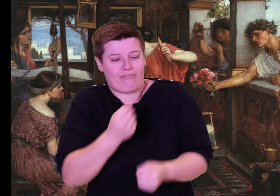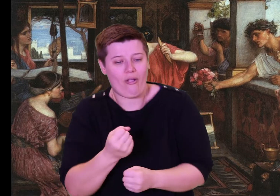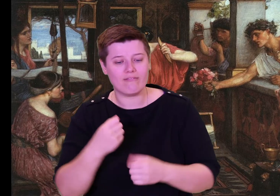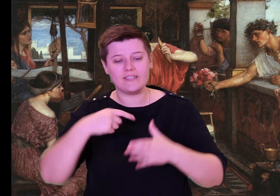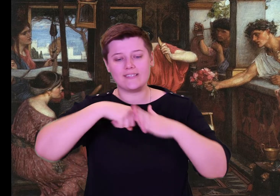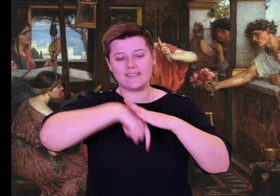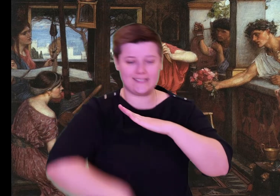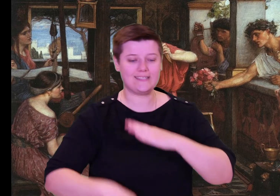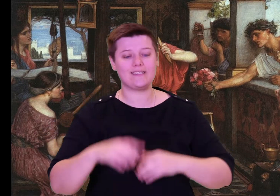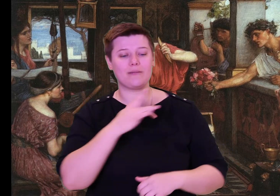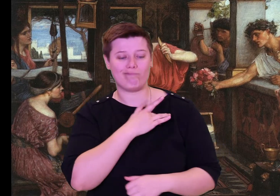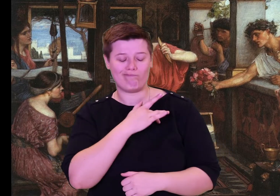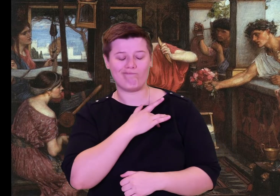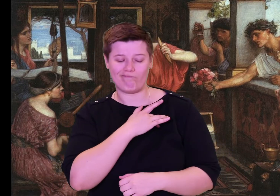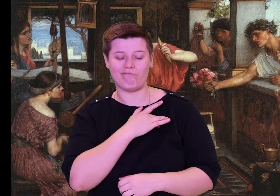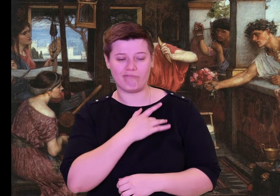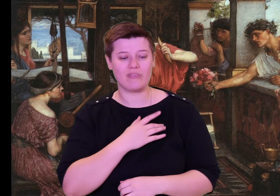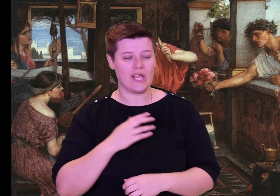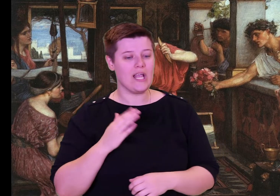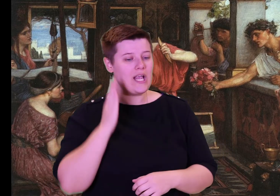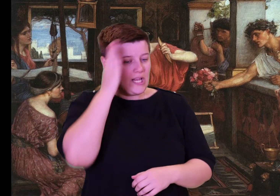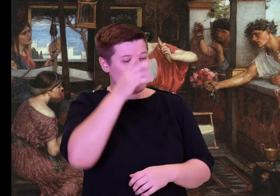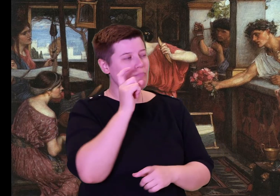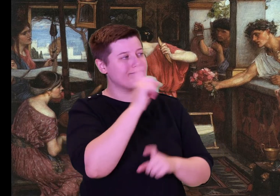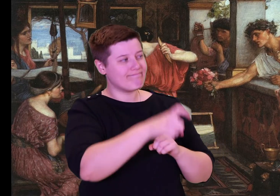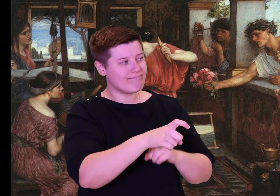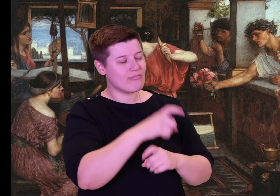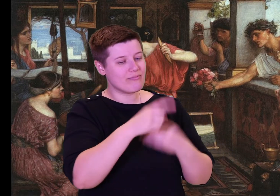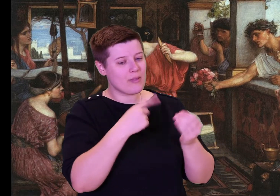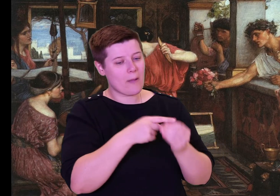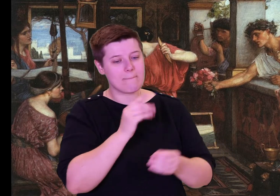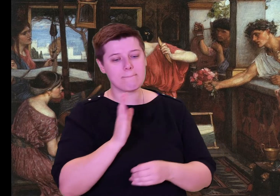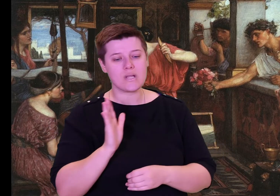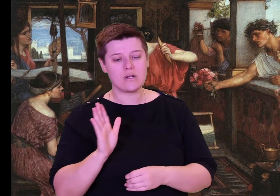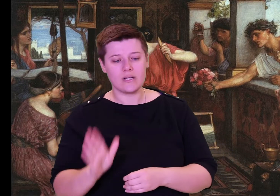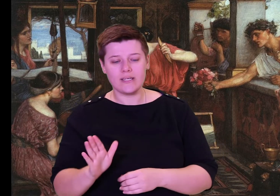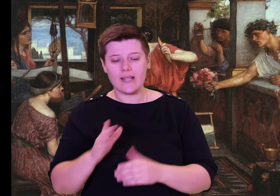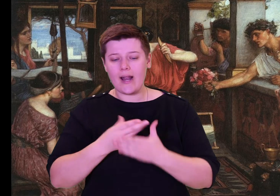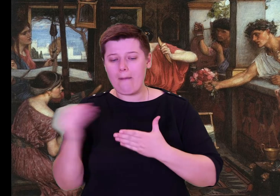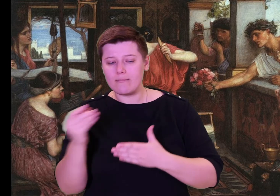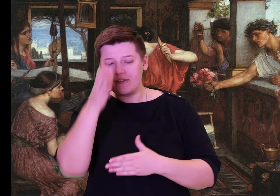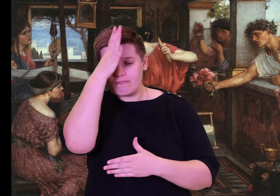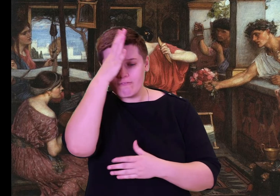his heart to ask of his absent father, and to gain a noble reputation for himself.